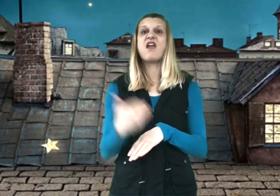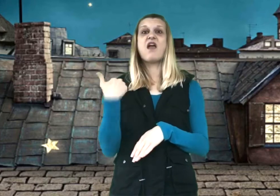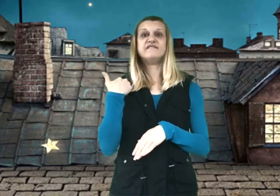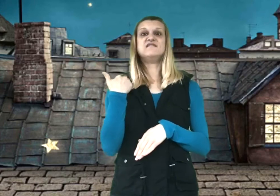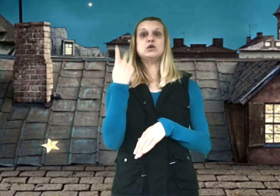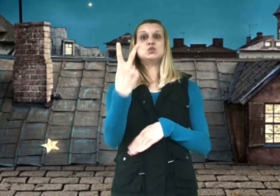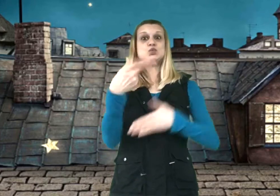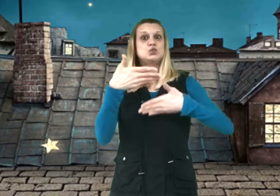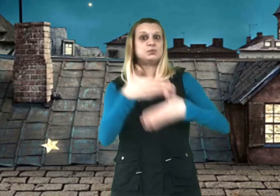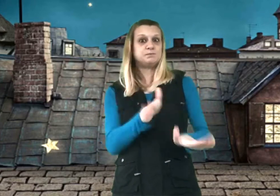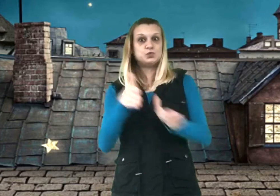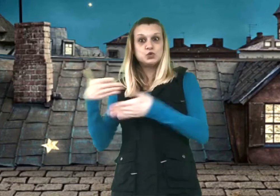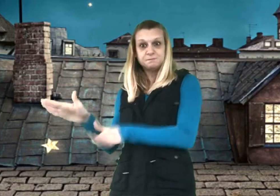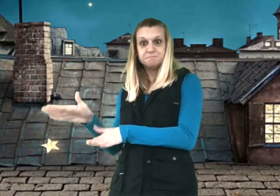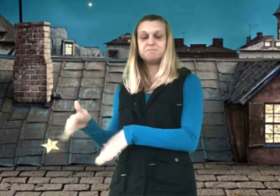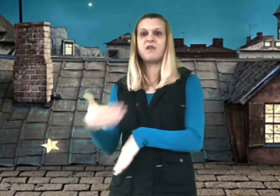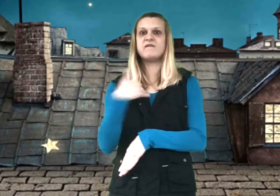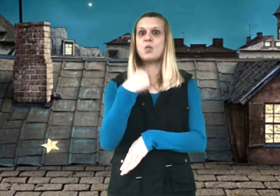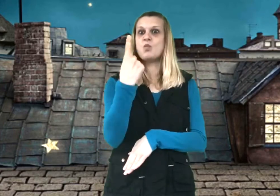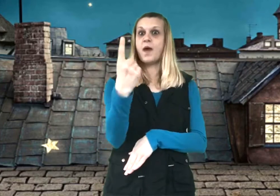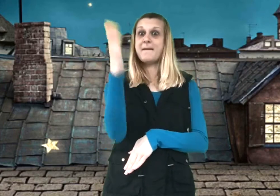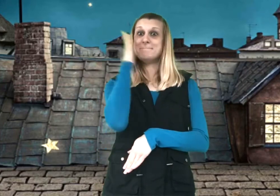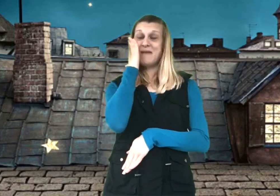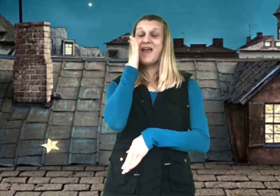There were only two rooms in the place altogether, and there was only one bed.